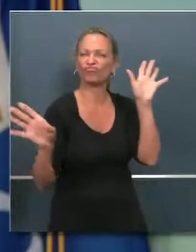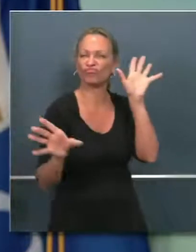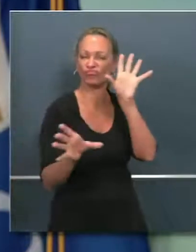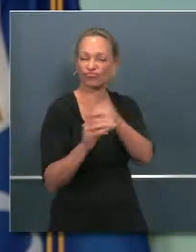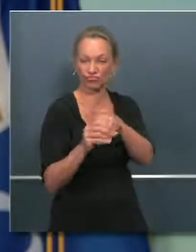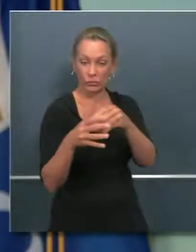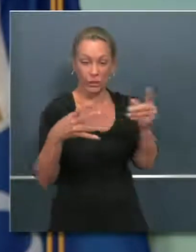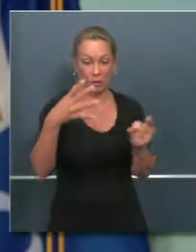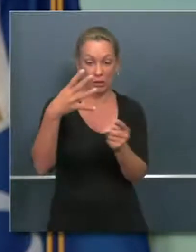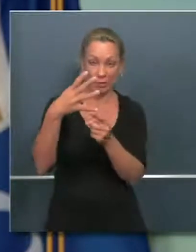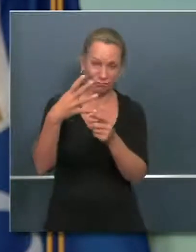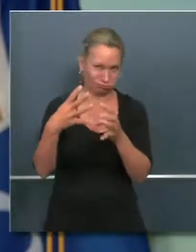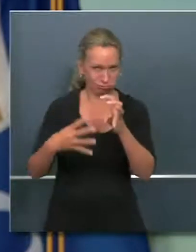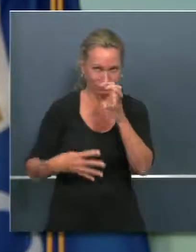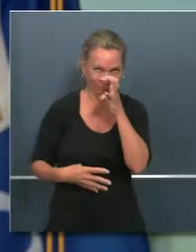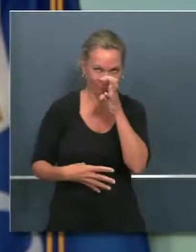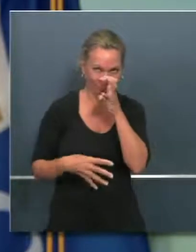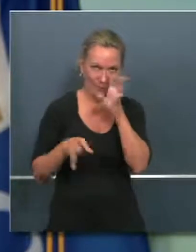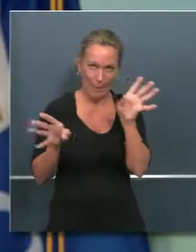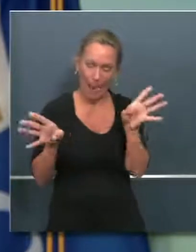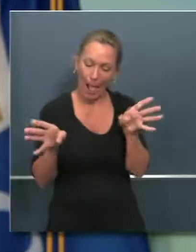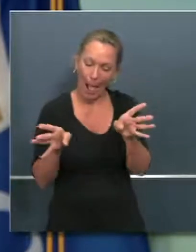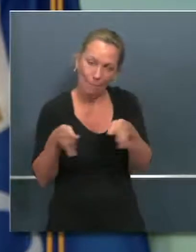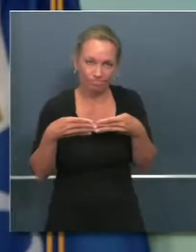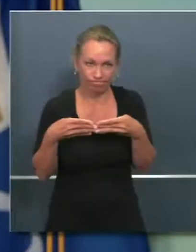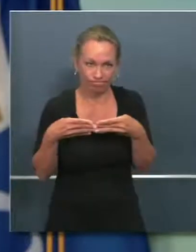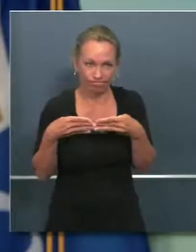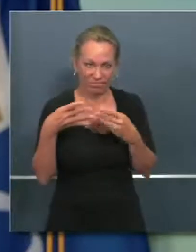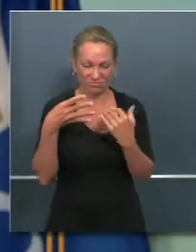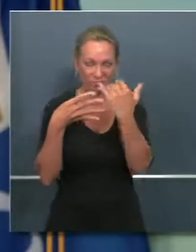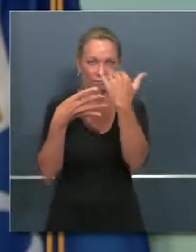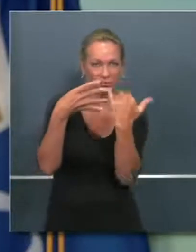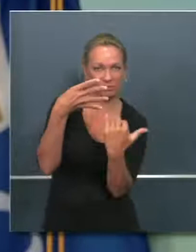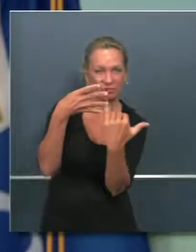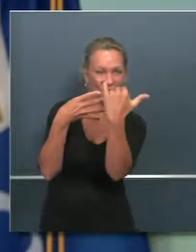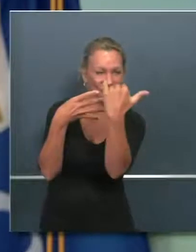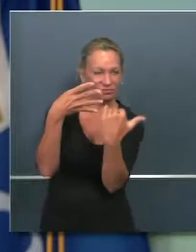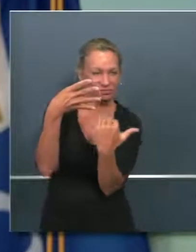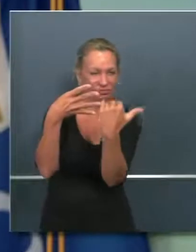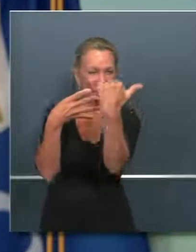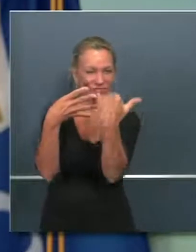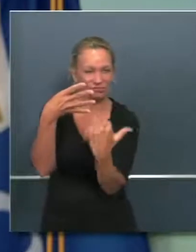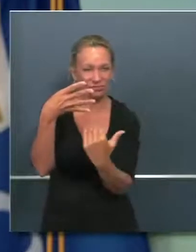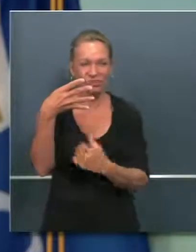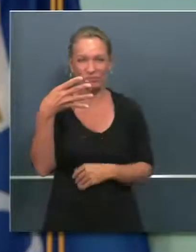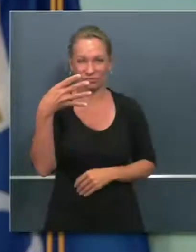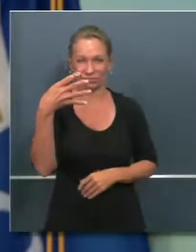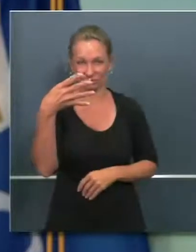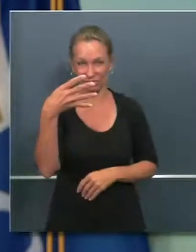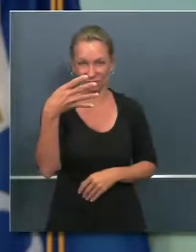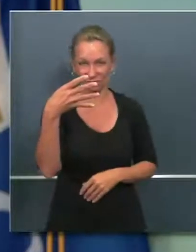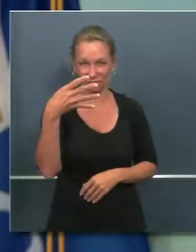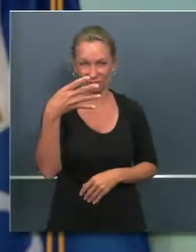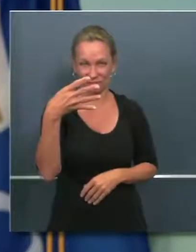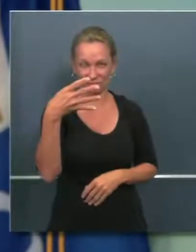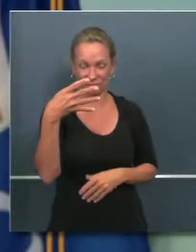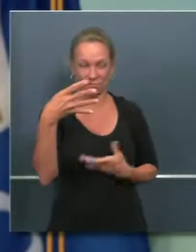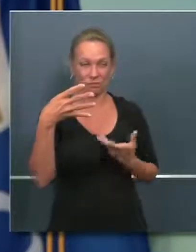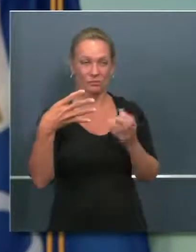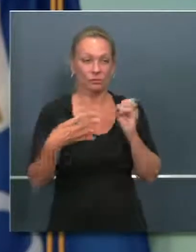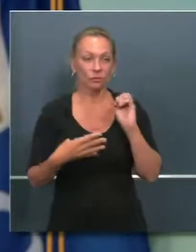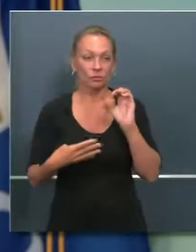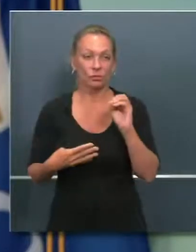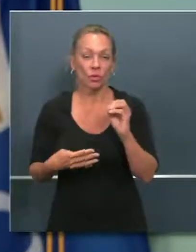like large large events large for example sporting events that's all in that fourth phase and no part